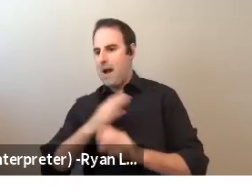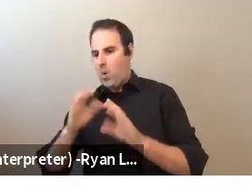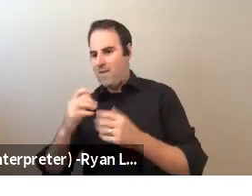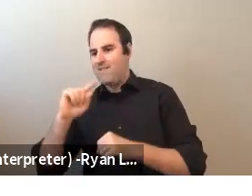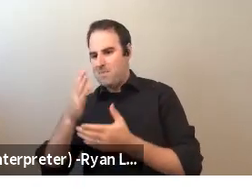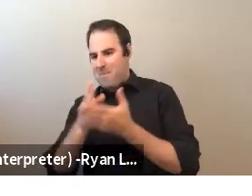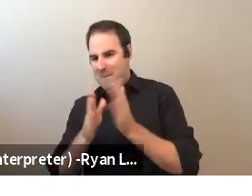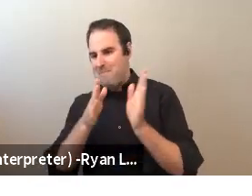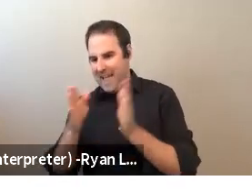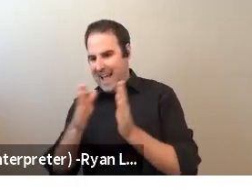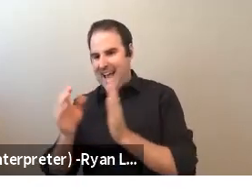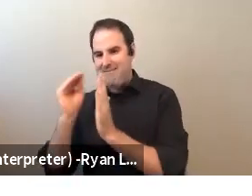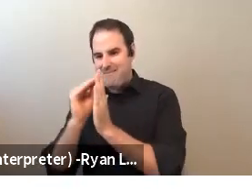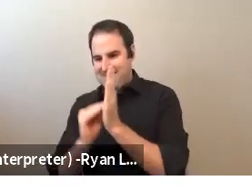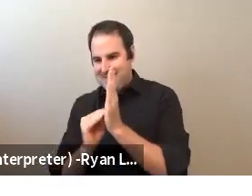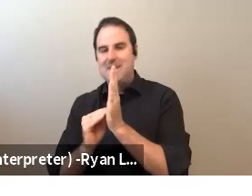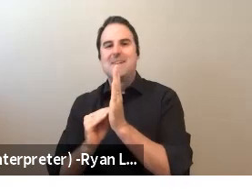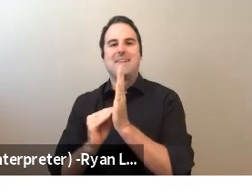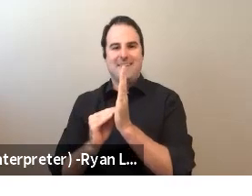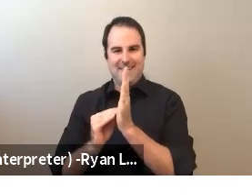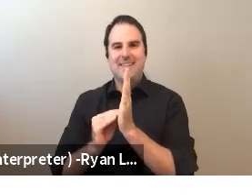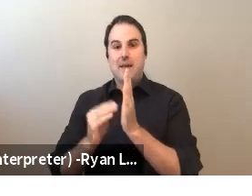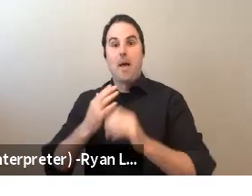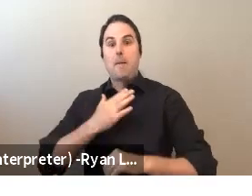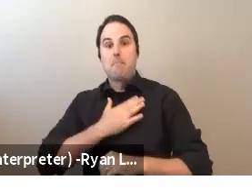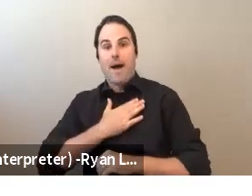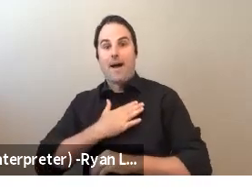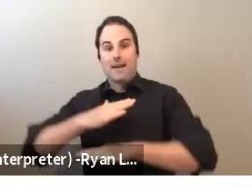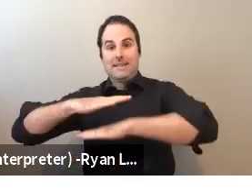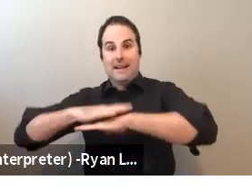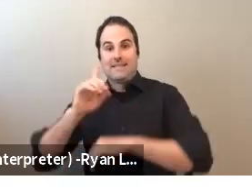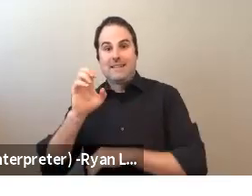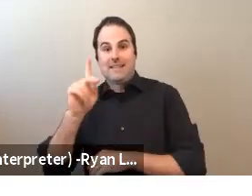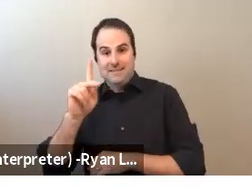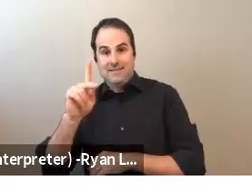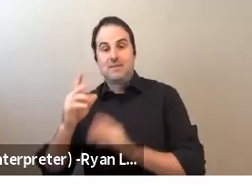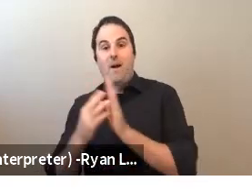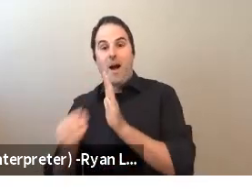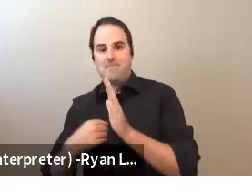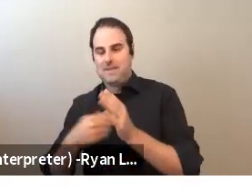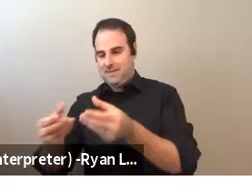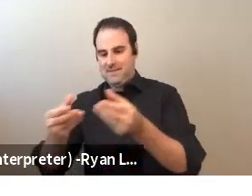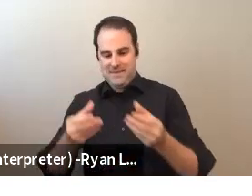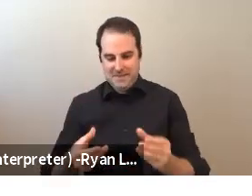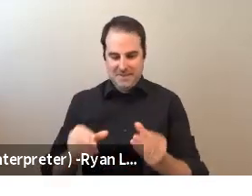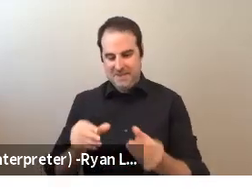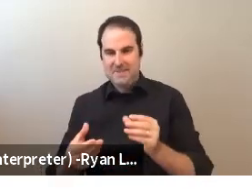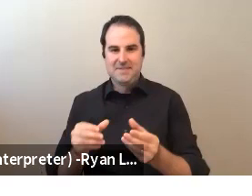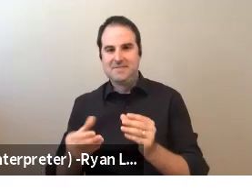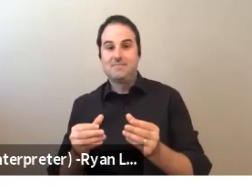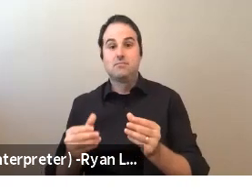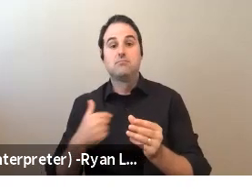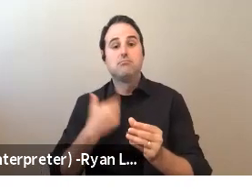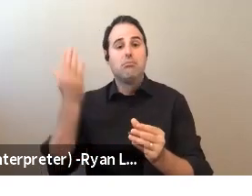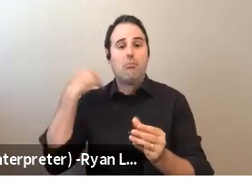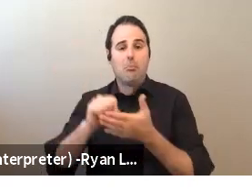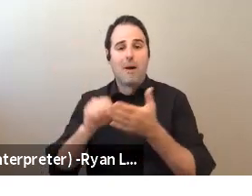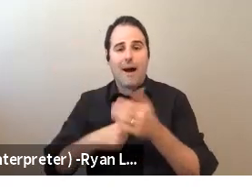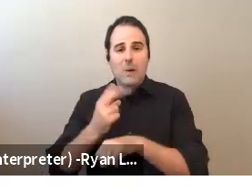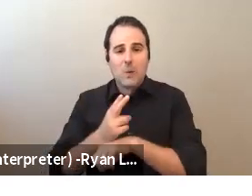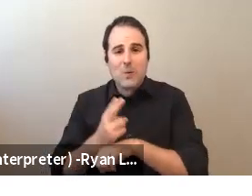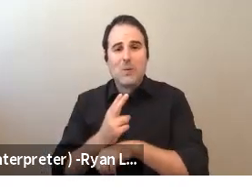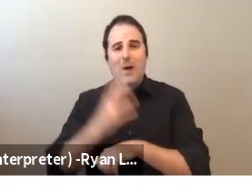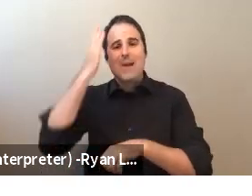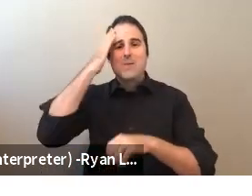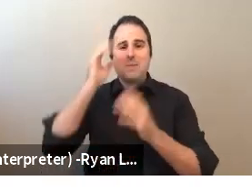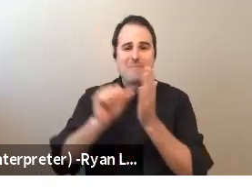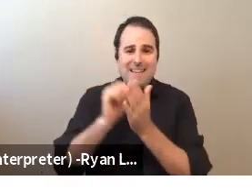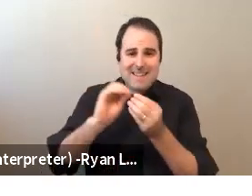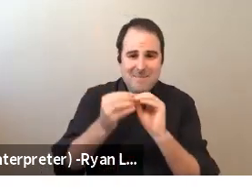Sally Potter: You know, with my desk copy, either it was what a publisher had just sent me or was what I use the the semester before, so I had all page numbers and the chapter names and everything.